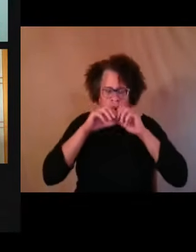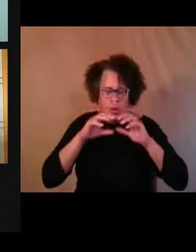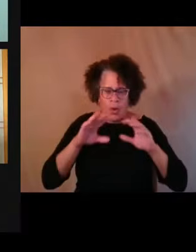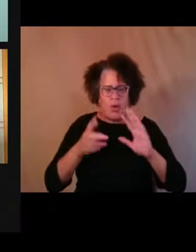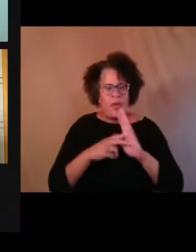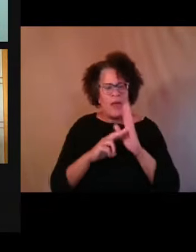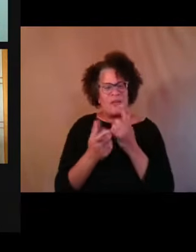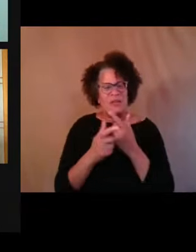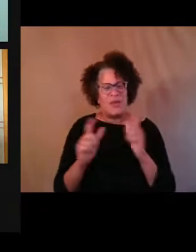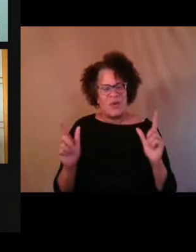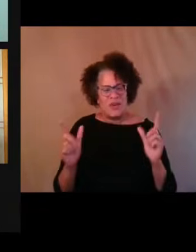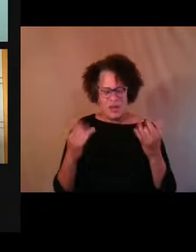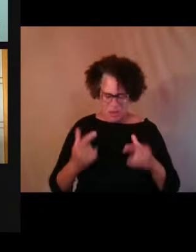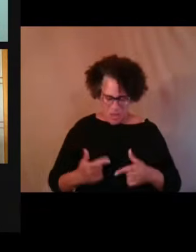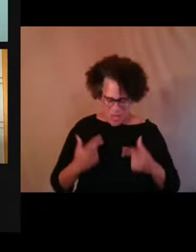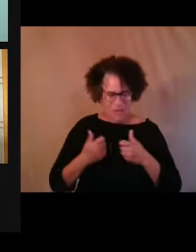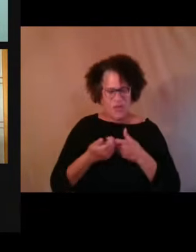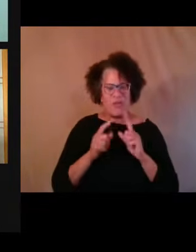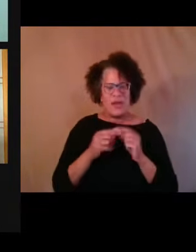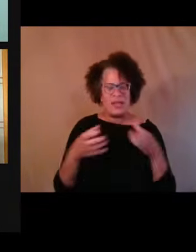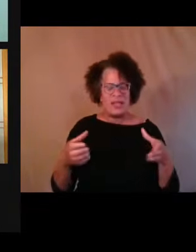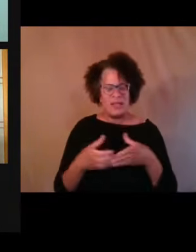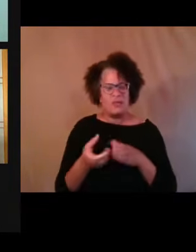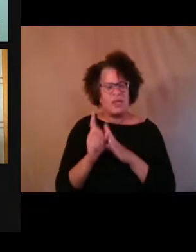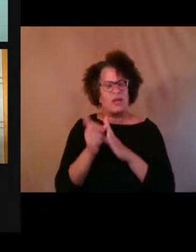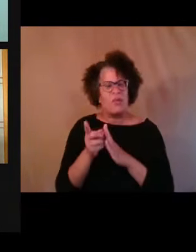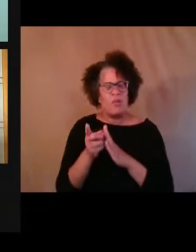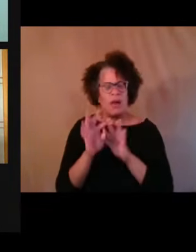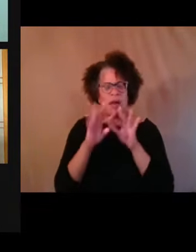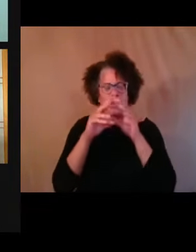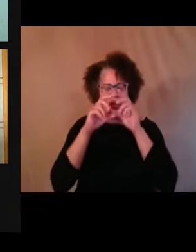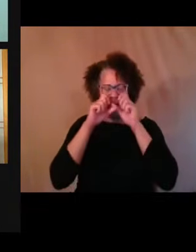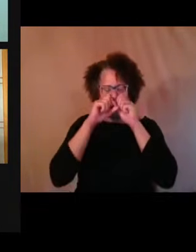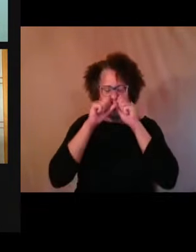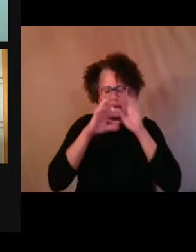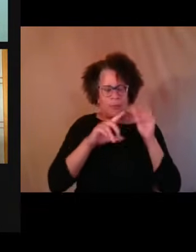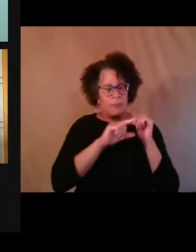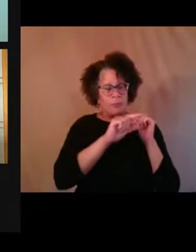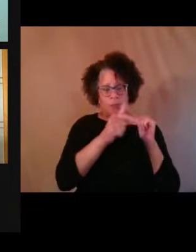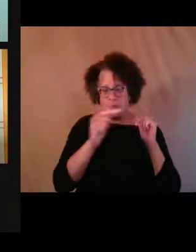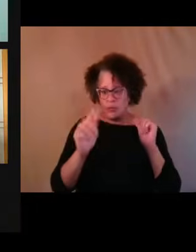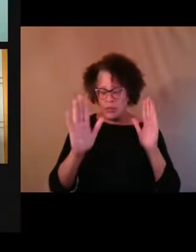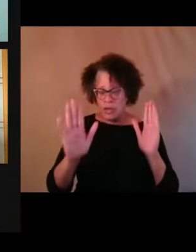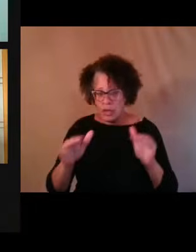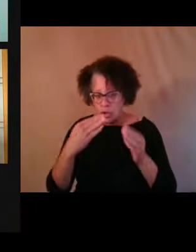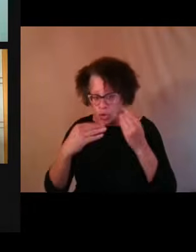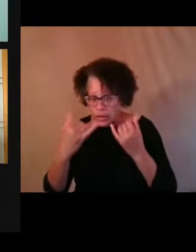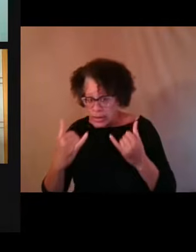when I'm with my team and we take a moment and we breathe, and we check in with each other and say, "Hey, did you get to eat today? Did you eat?